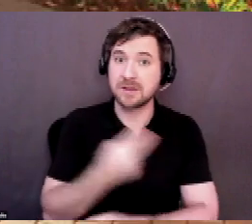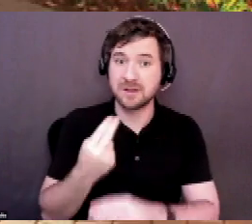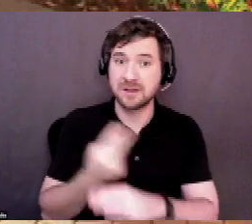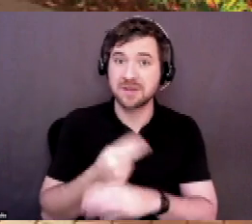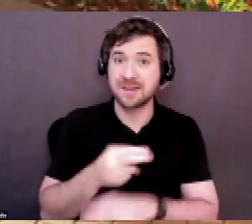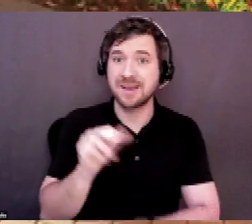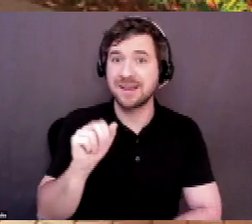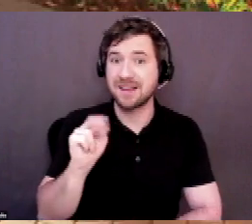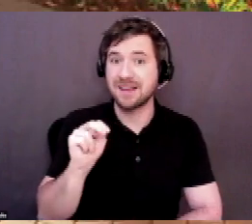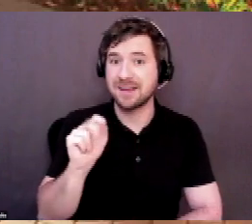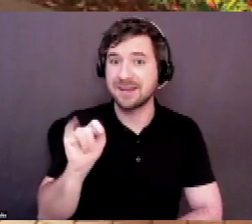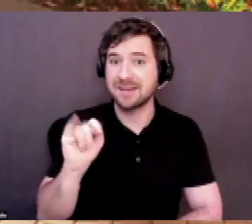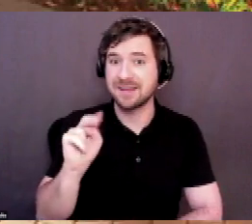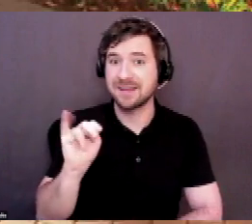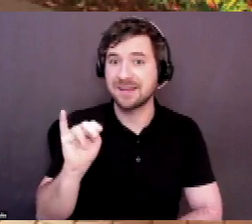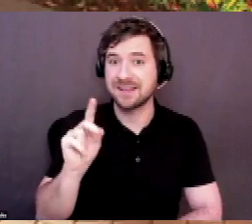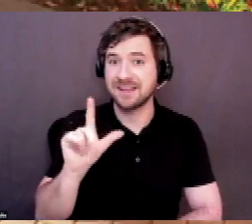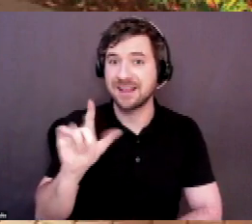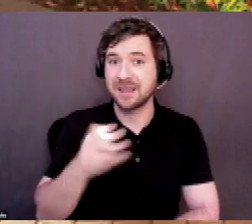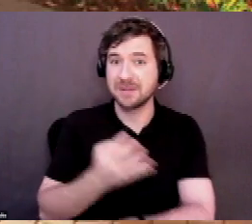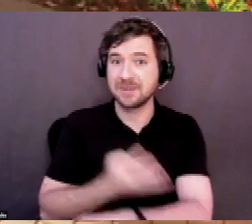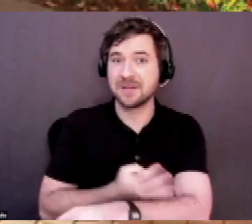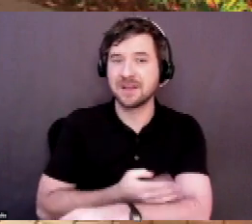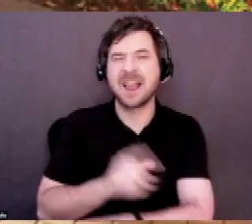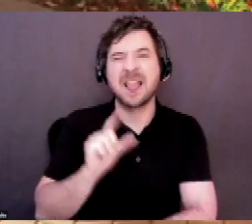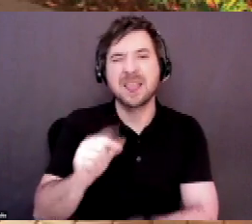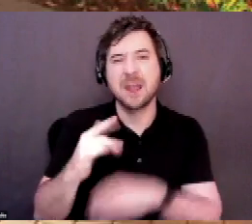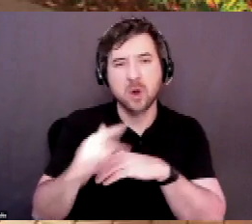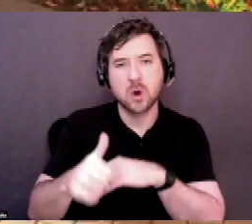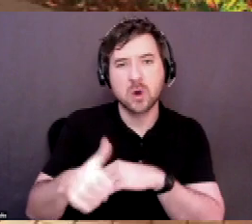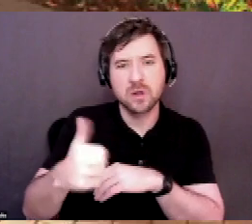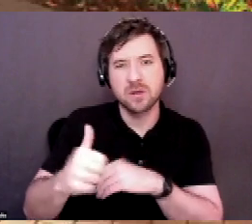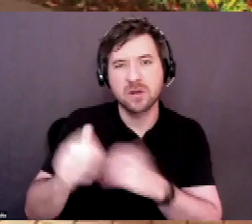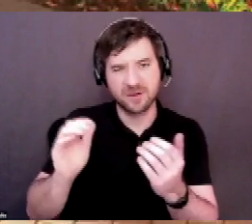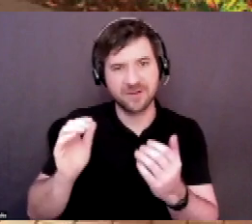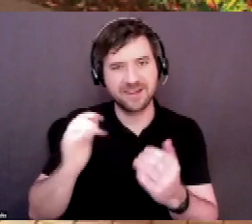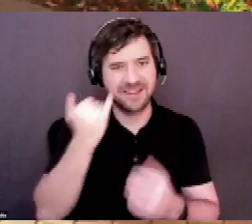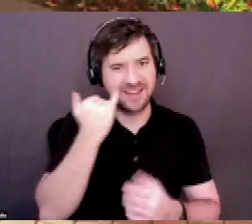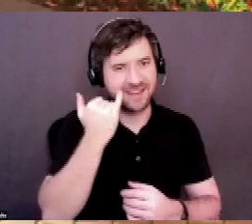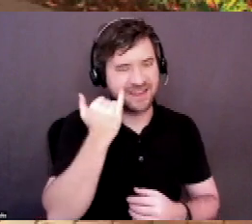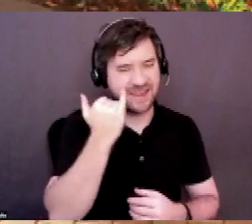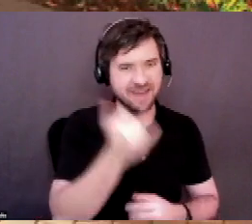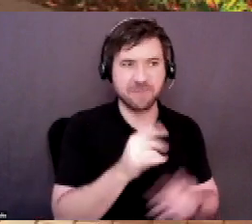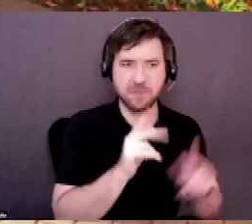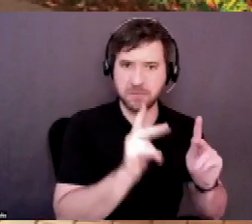would have put a non disabled patient because she recognized I was driving